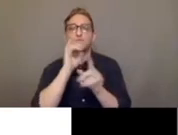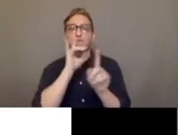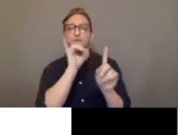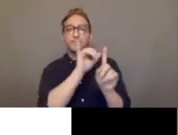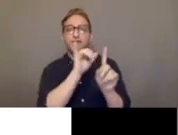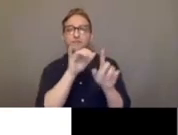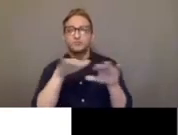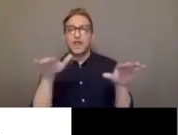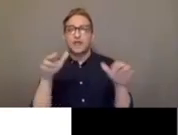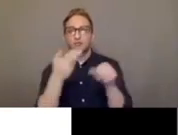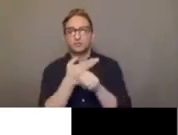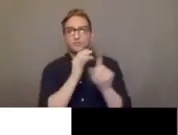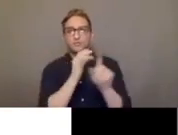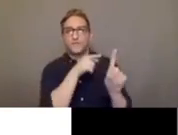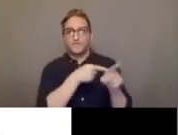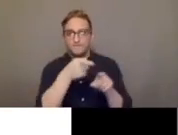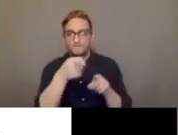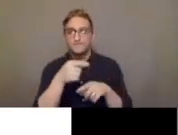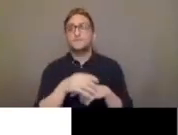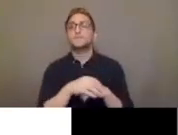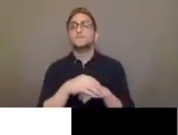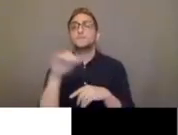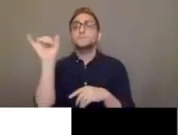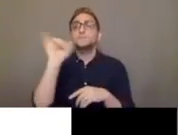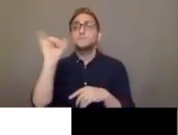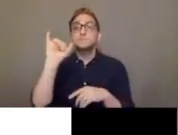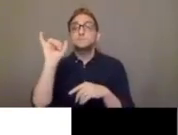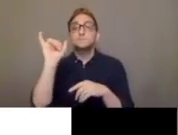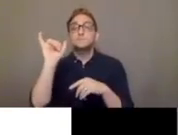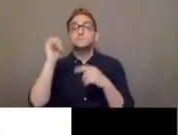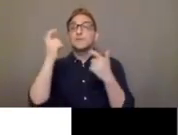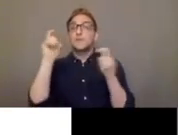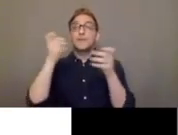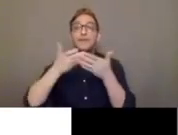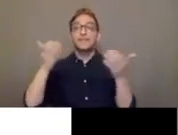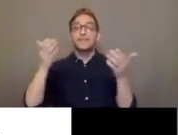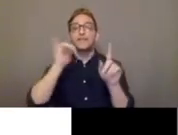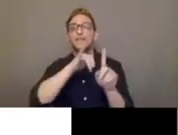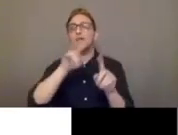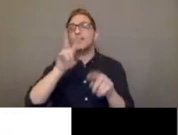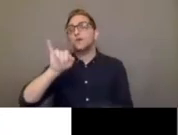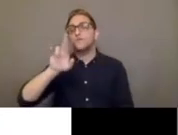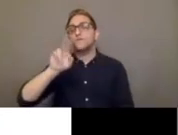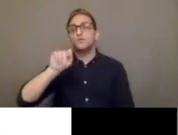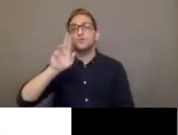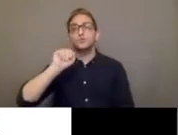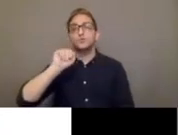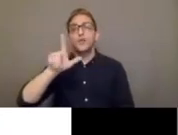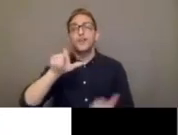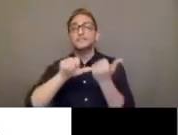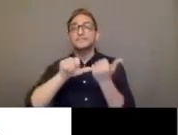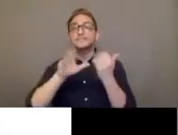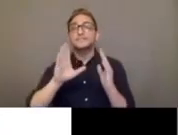And also big thing right now is virtual assistants which can provide services from a remotes